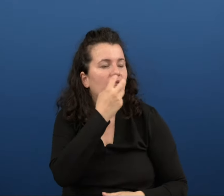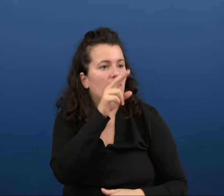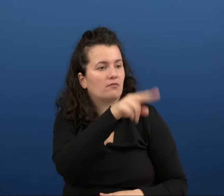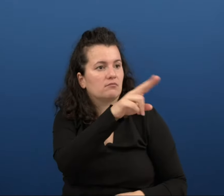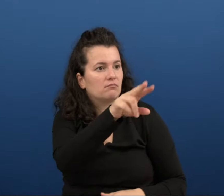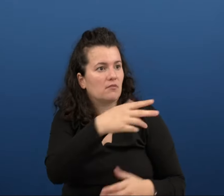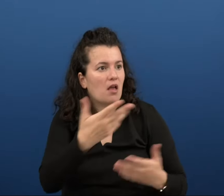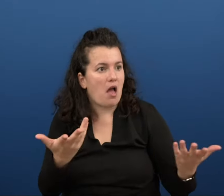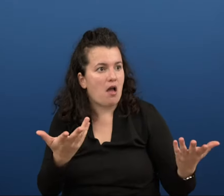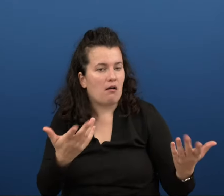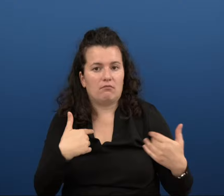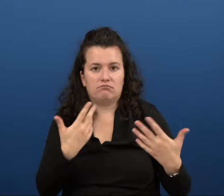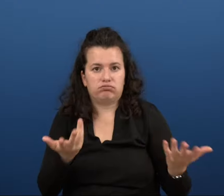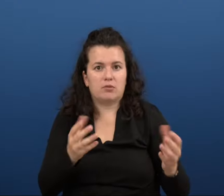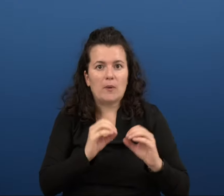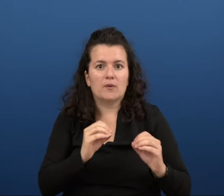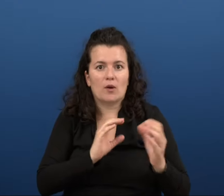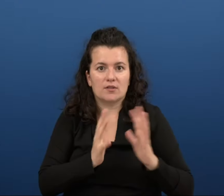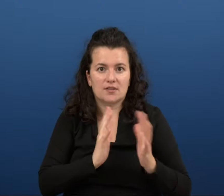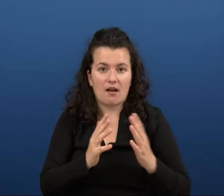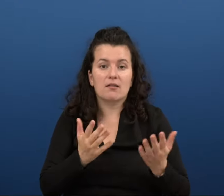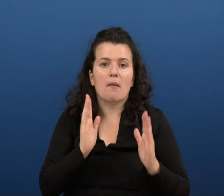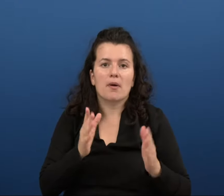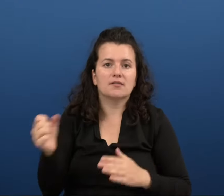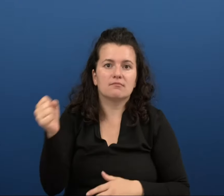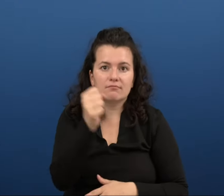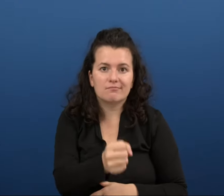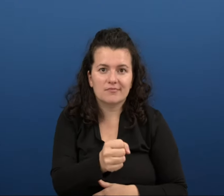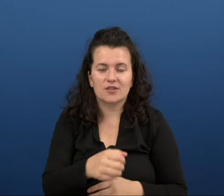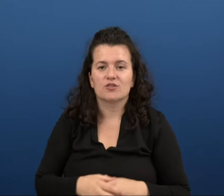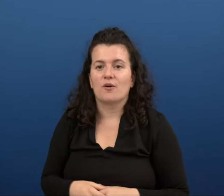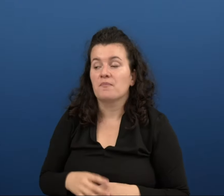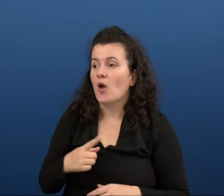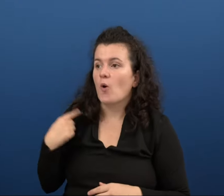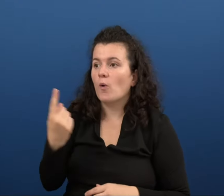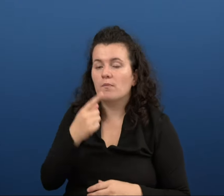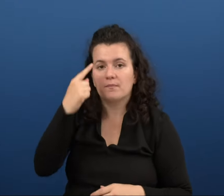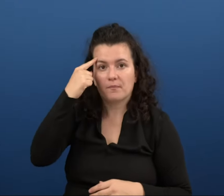also needs us to widen the scope around and patient safety and health of our